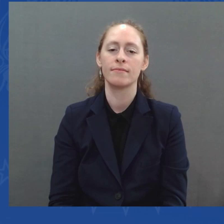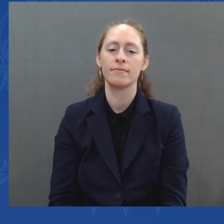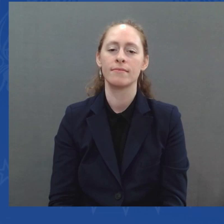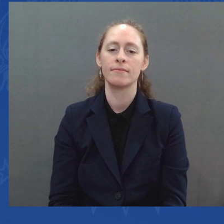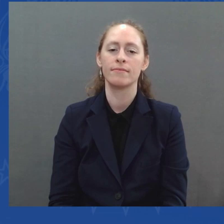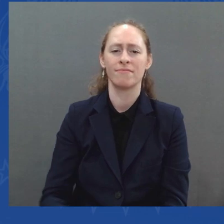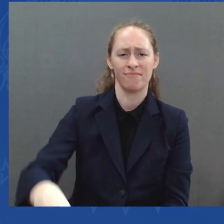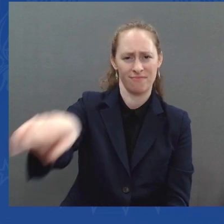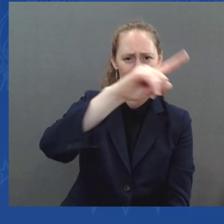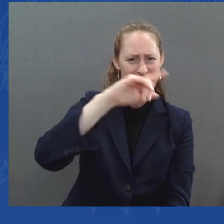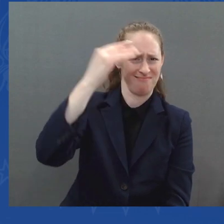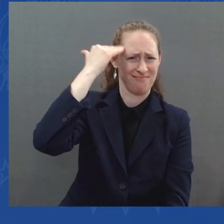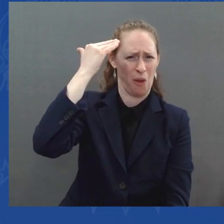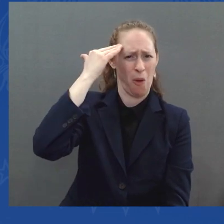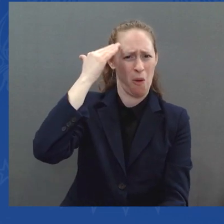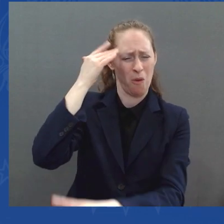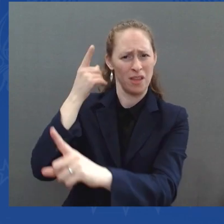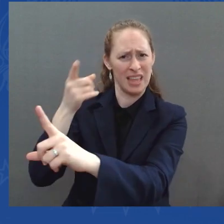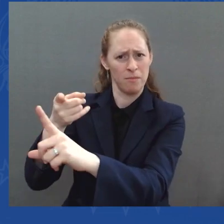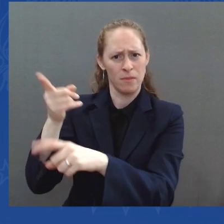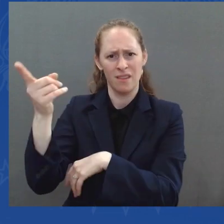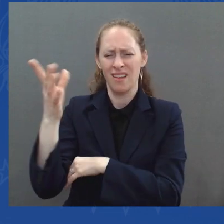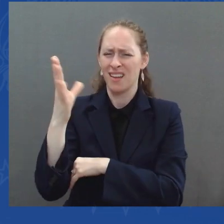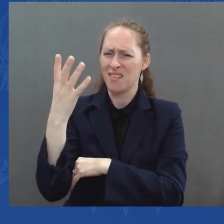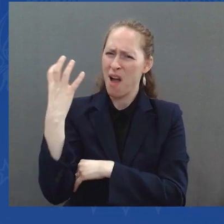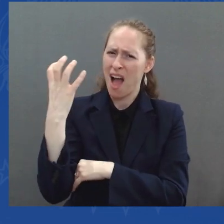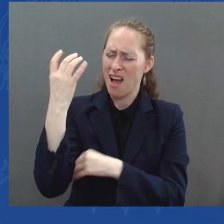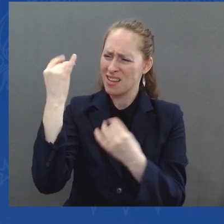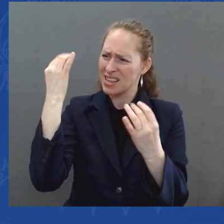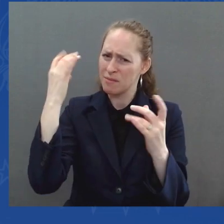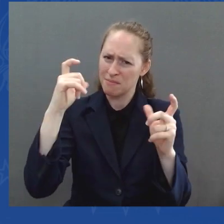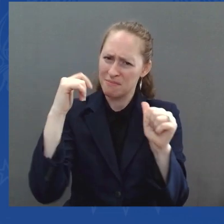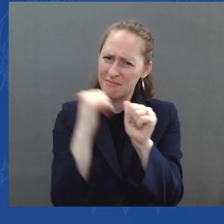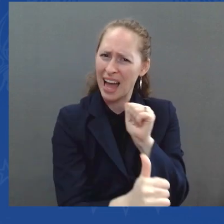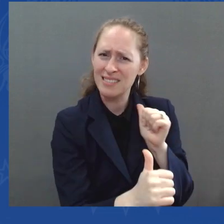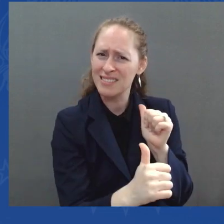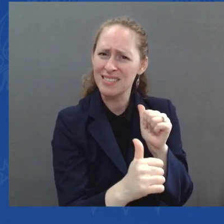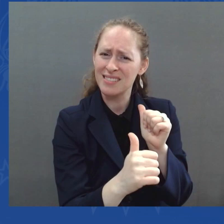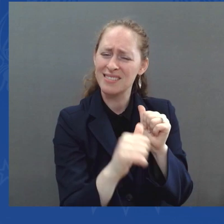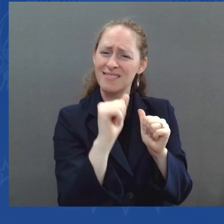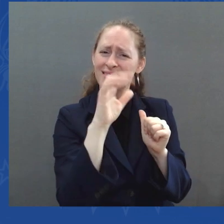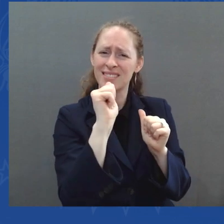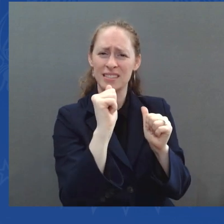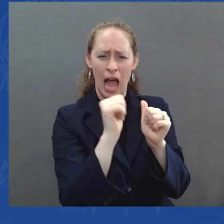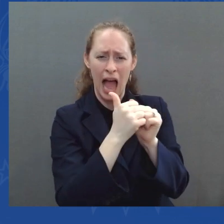and the relentless political attacks he never, ever, ever gave up. I guarantee you that.